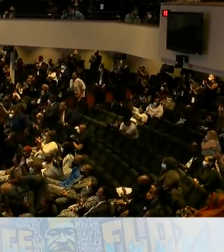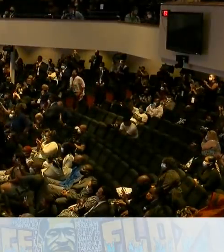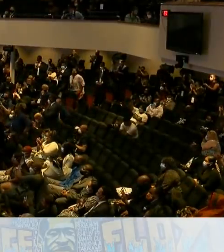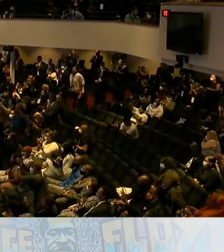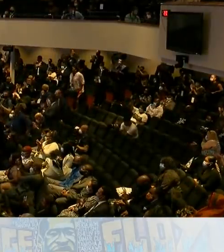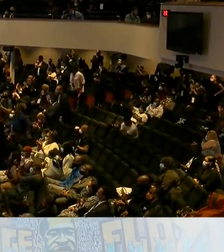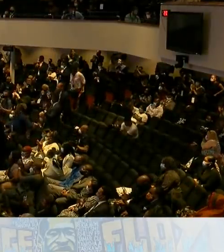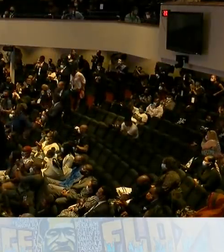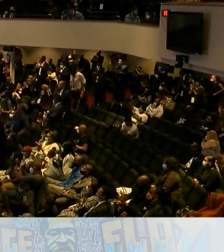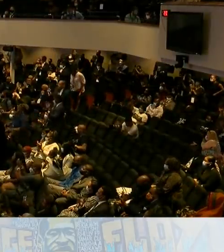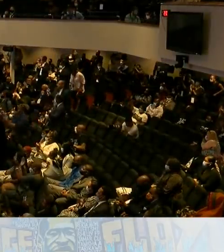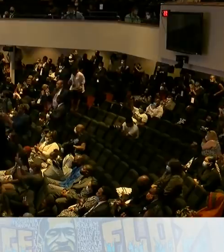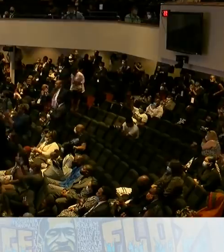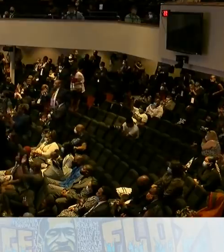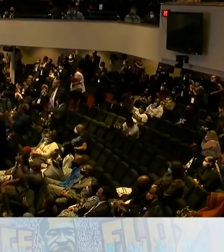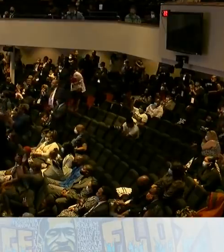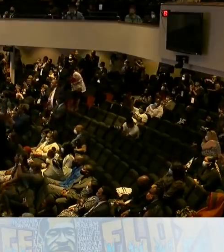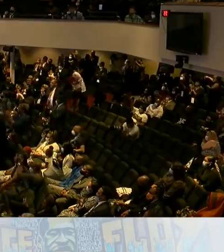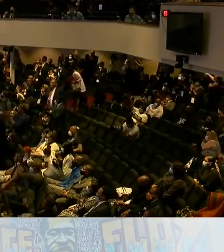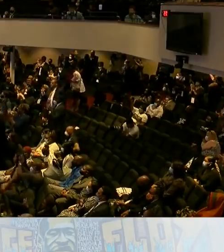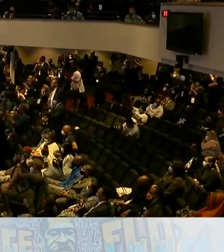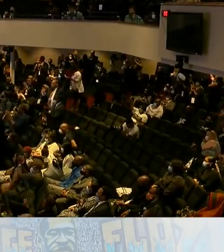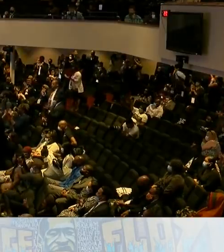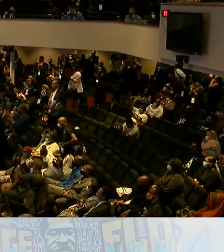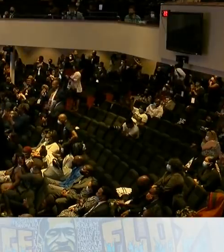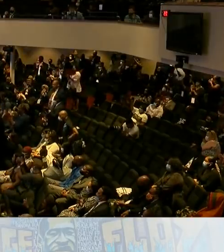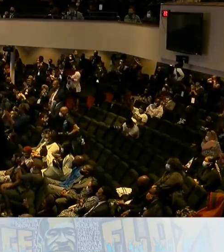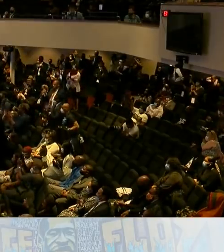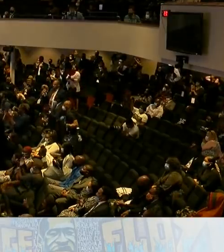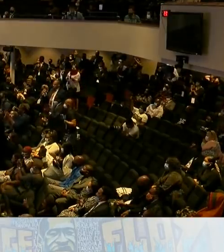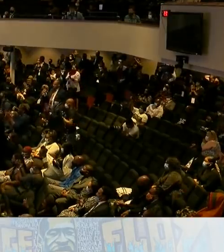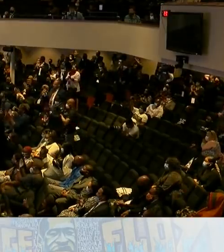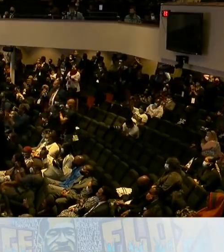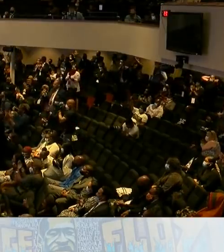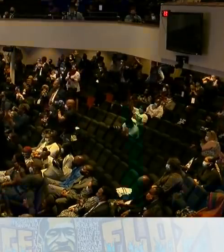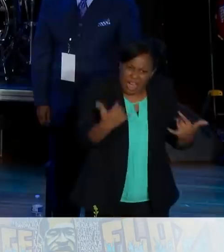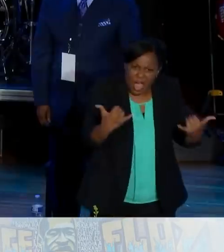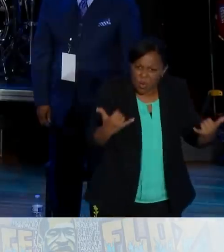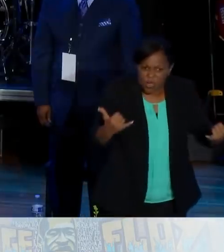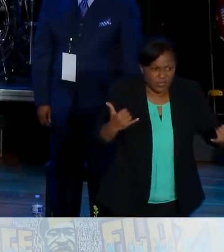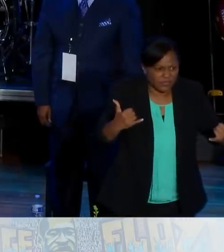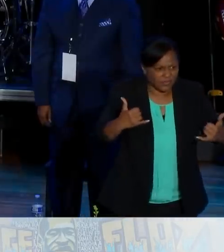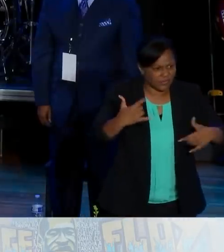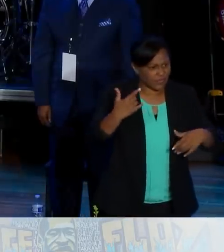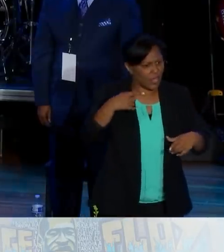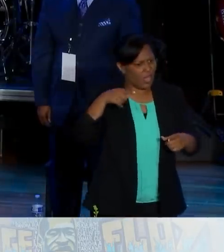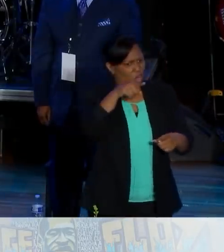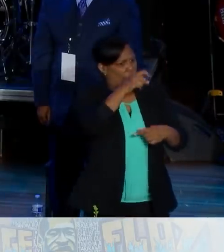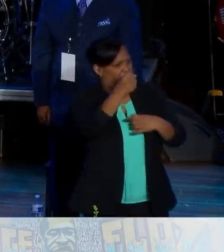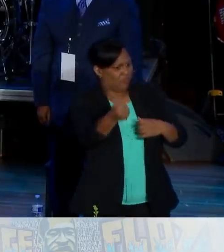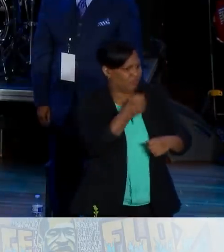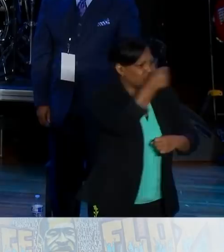STALL. TIME IS OUT FOR EMPTY WORDS AND EMPTY PROMISES.